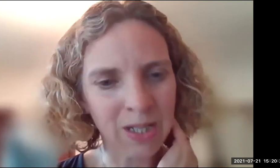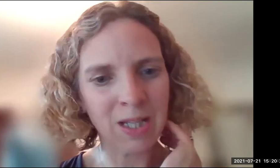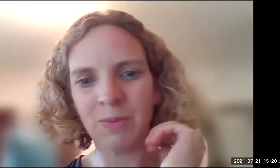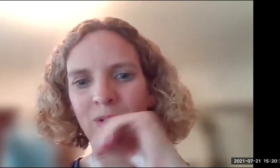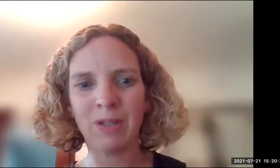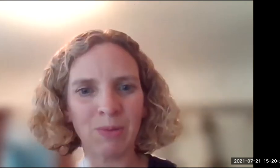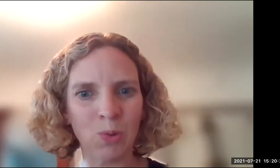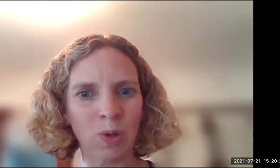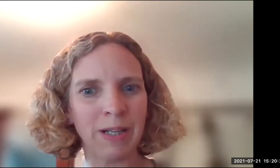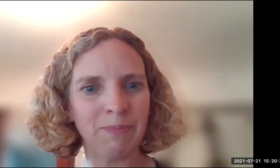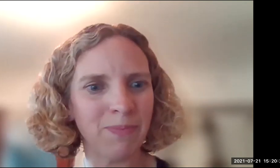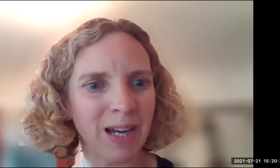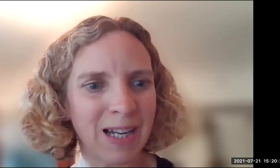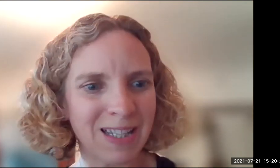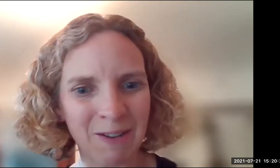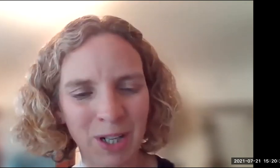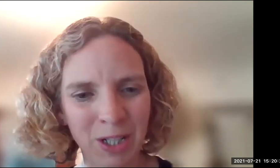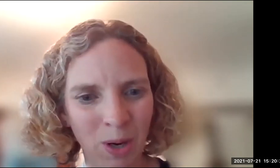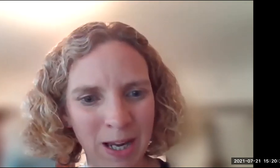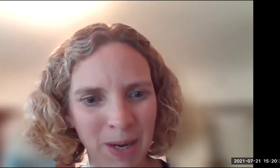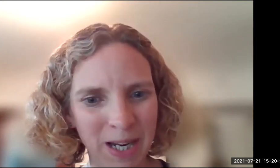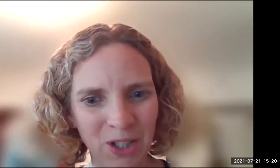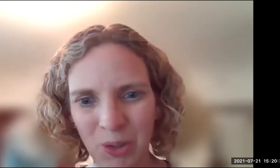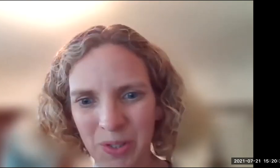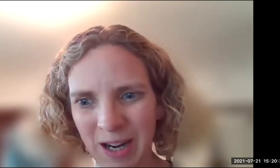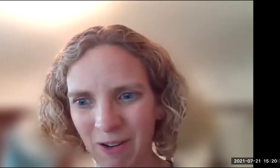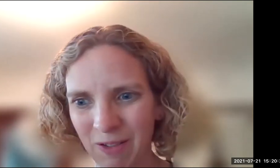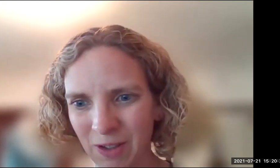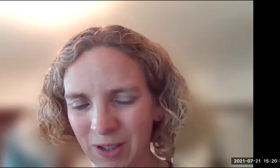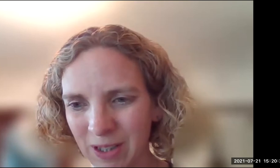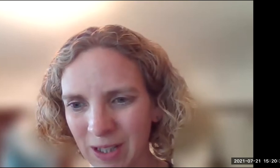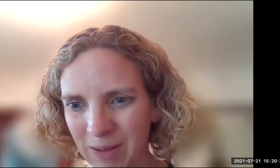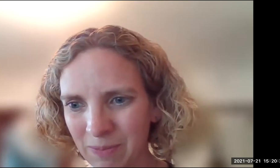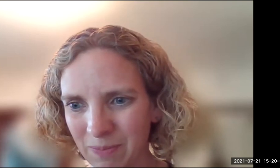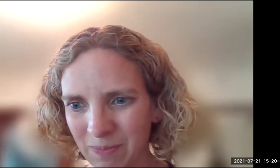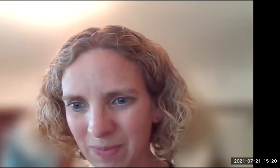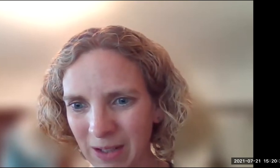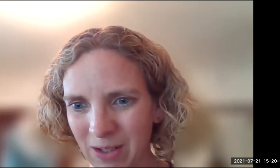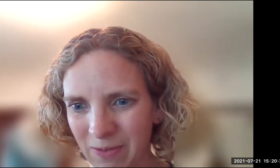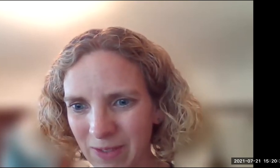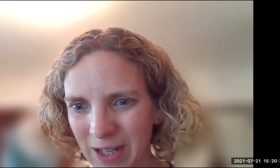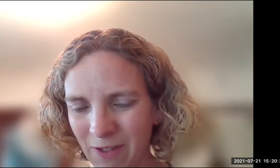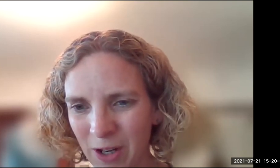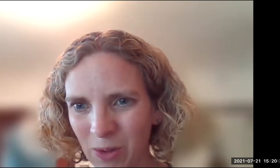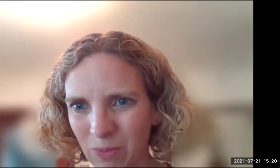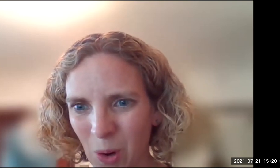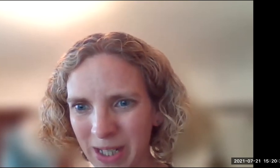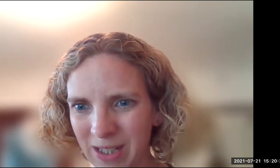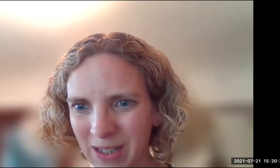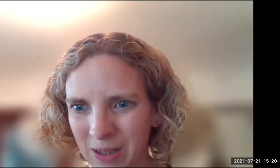partners. In efforts to make a big difference for girls with disabilities and make sure they're not left behind. I think that was all